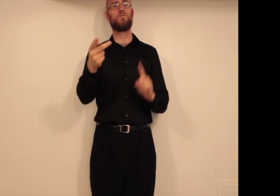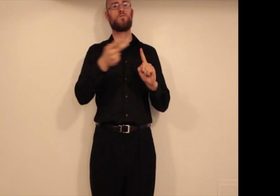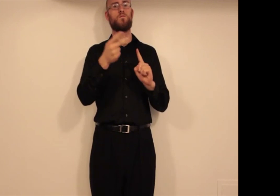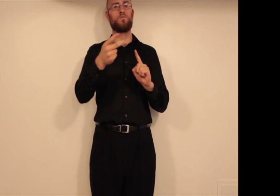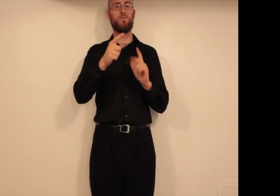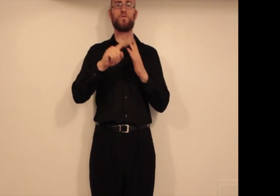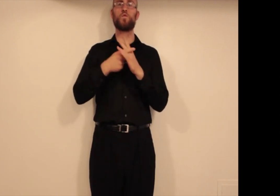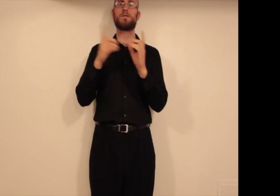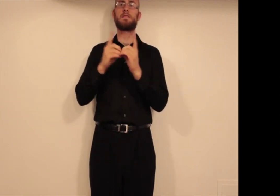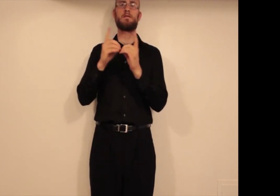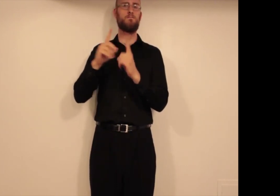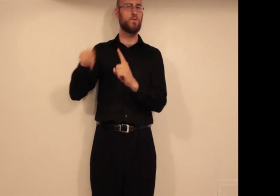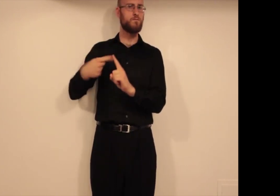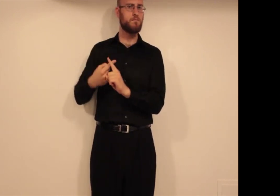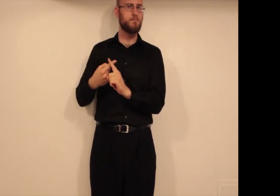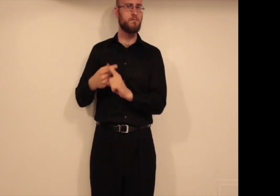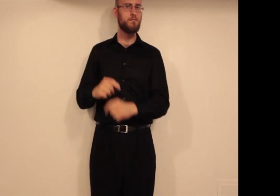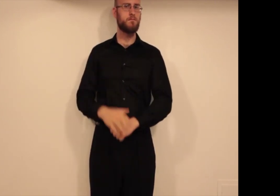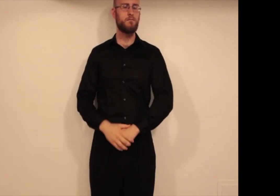When did you start dating?